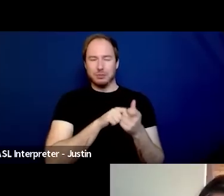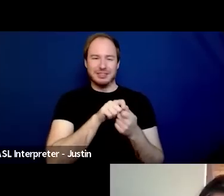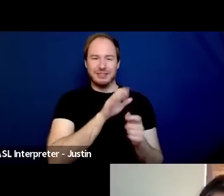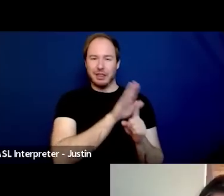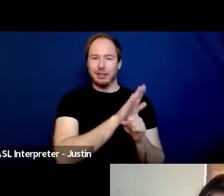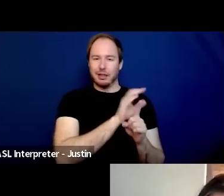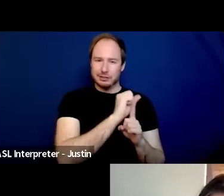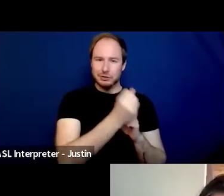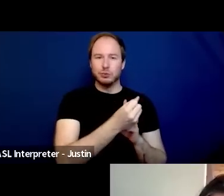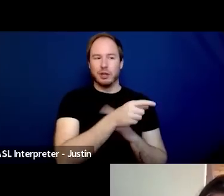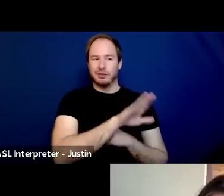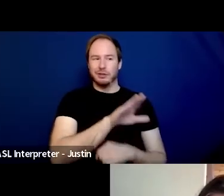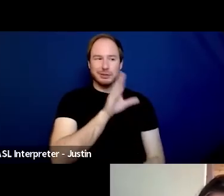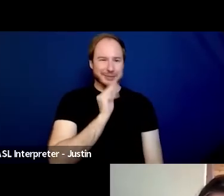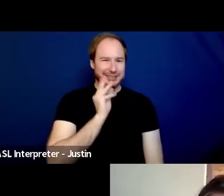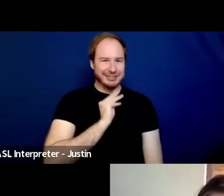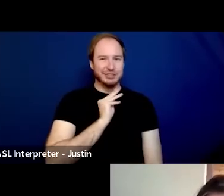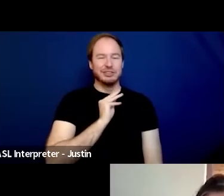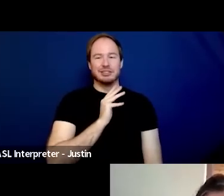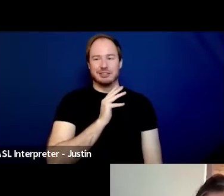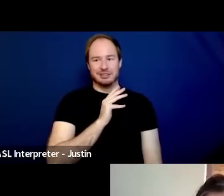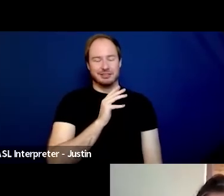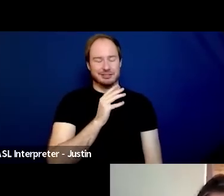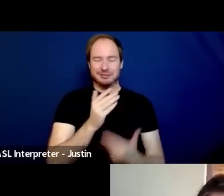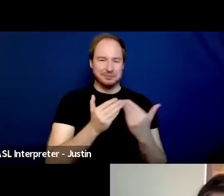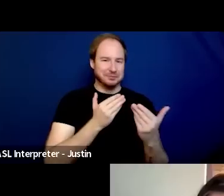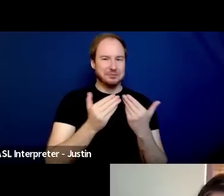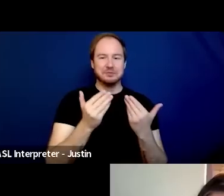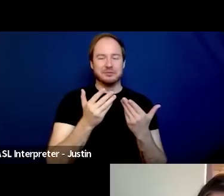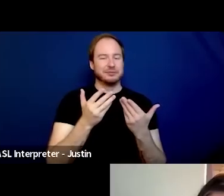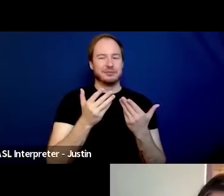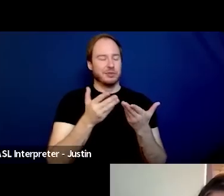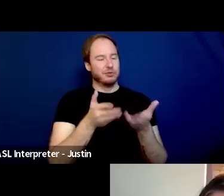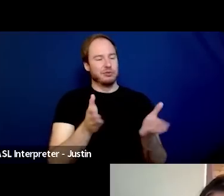that people have encountered, whether it's just your general way of being